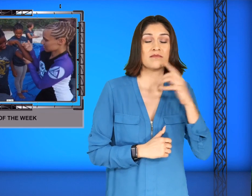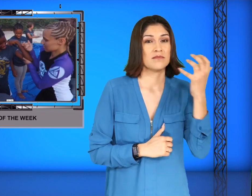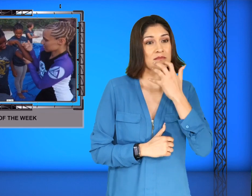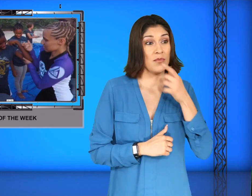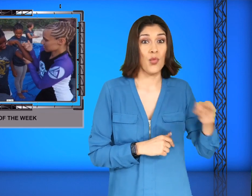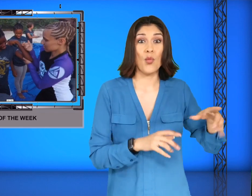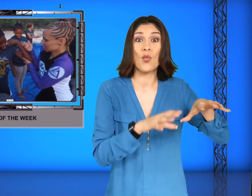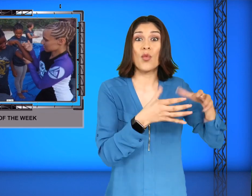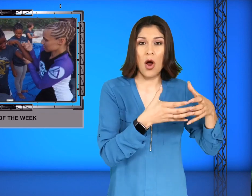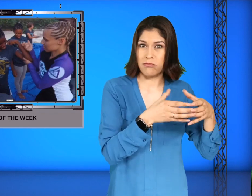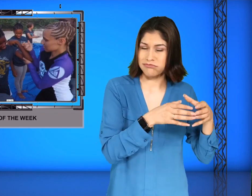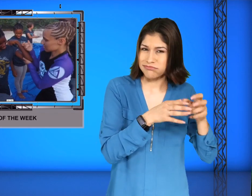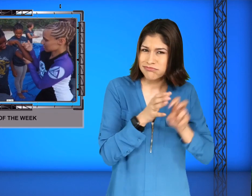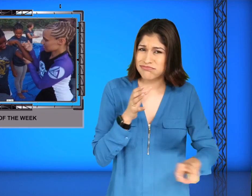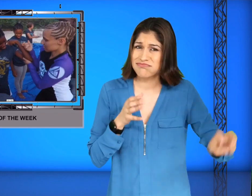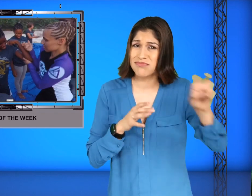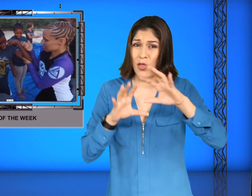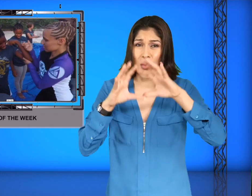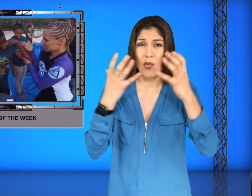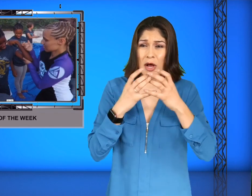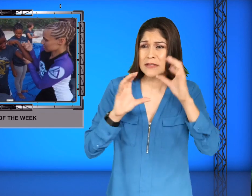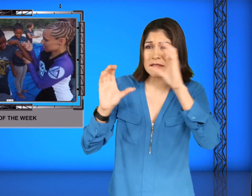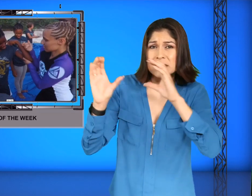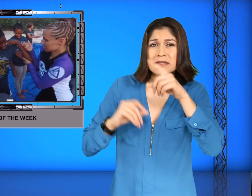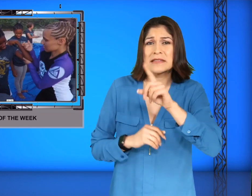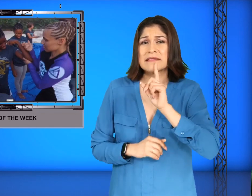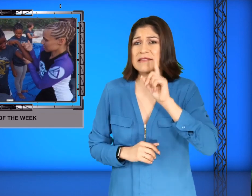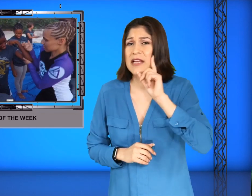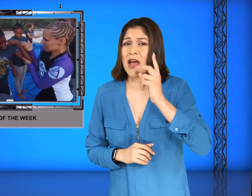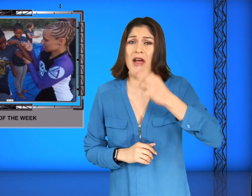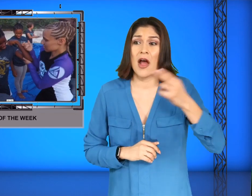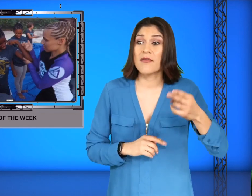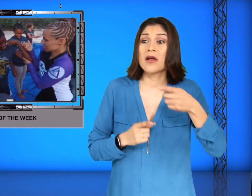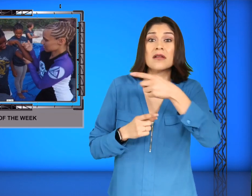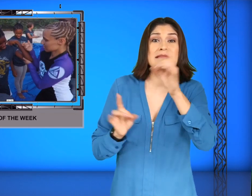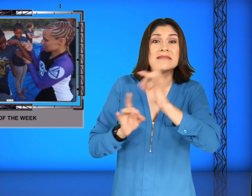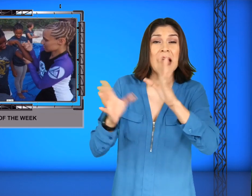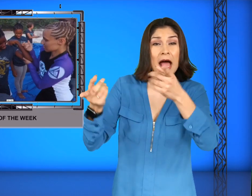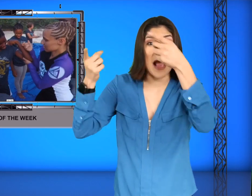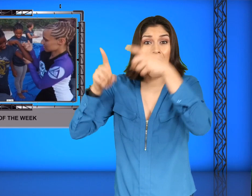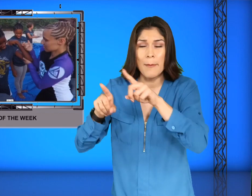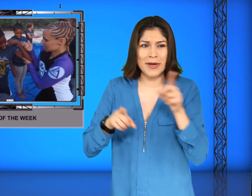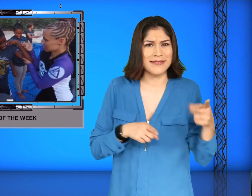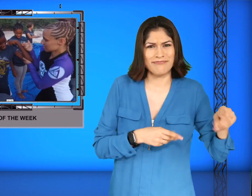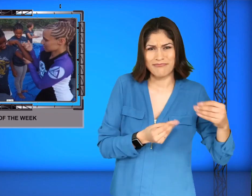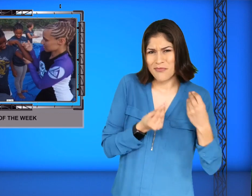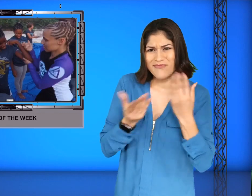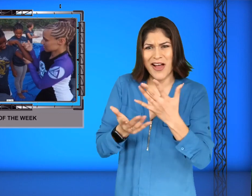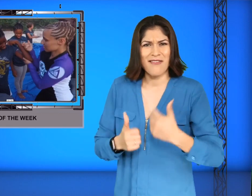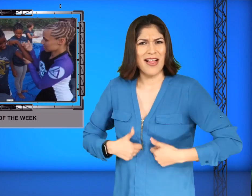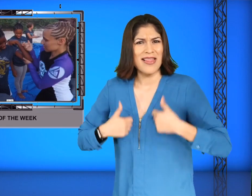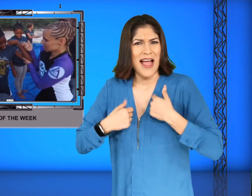This amazing group of people travel the world to provide Deaf and hard of hearing people